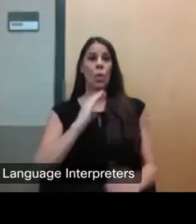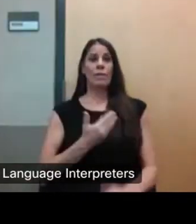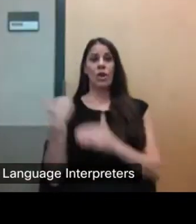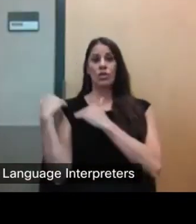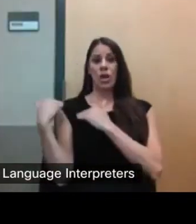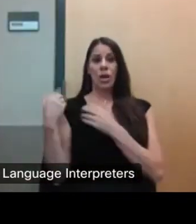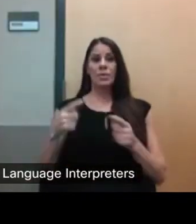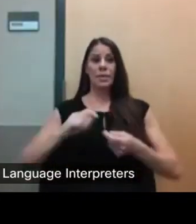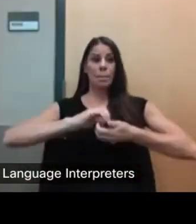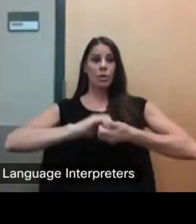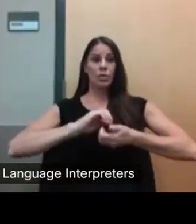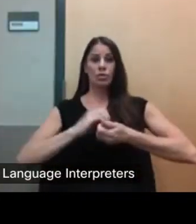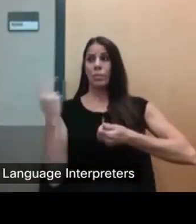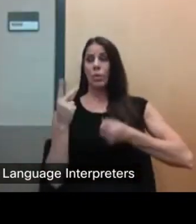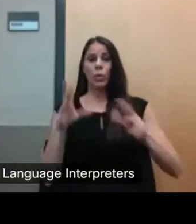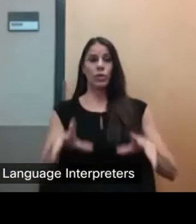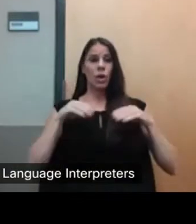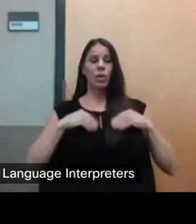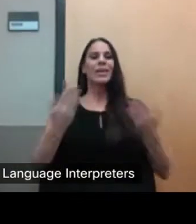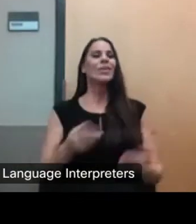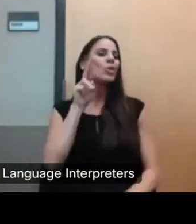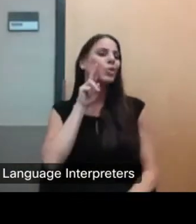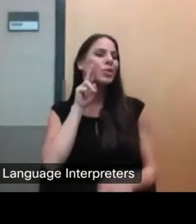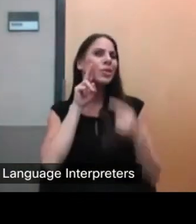we kind of took on. Um, we here in Houston, uh, uniquely with the Texas Medical Center.